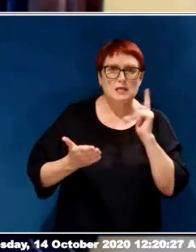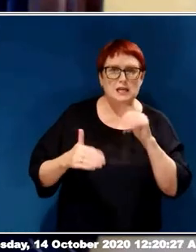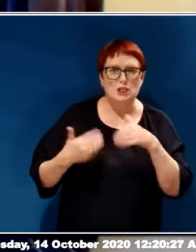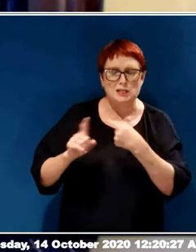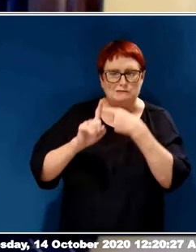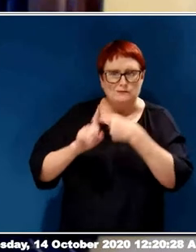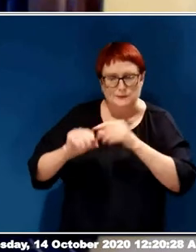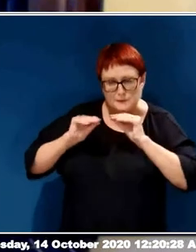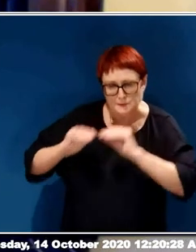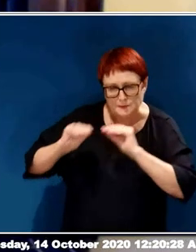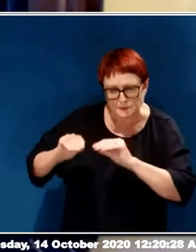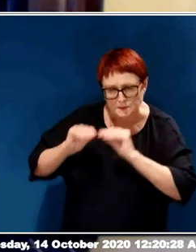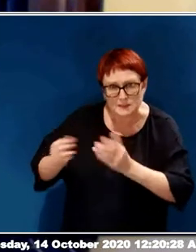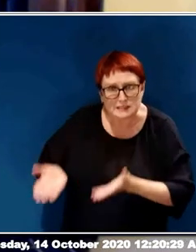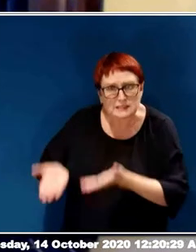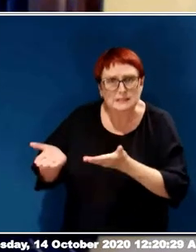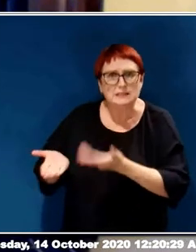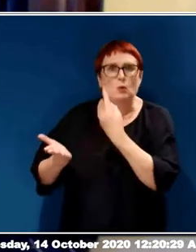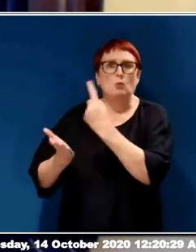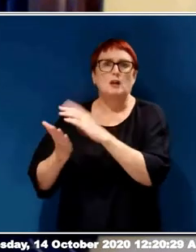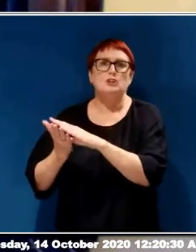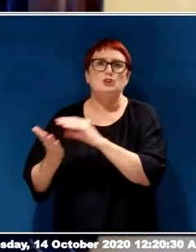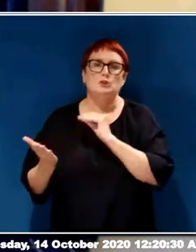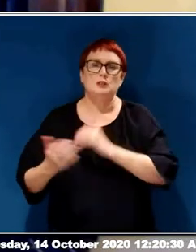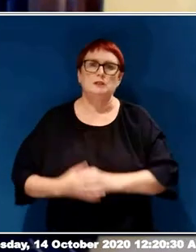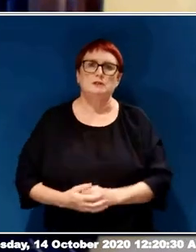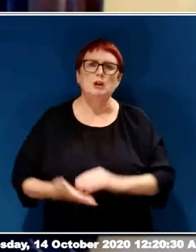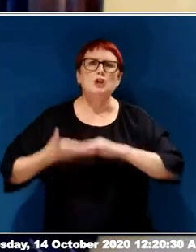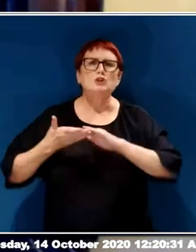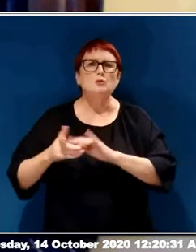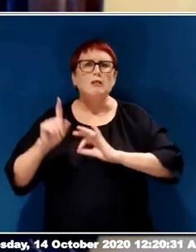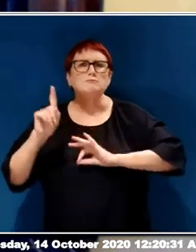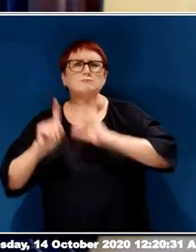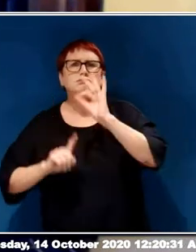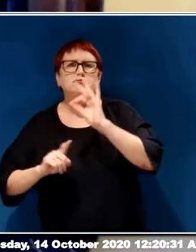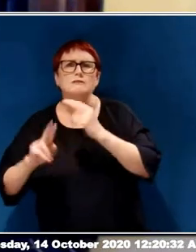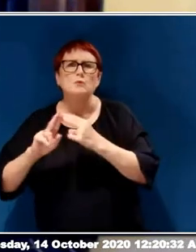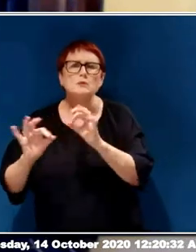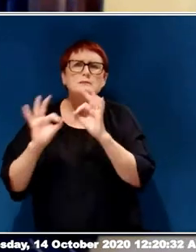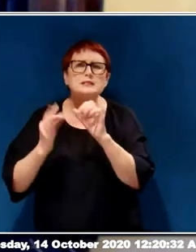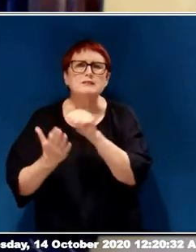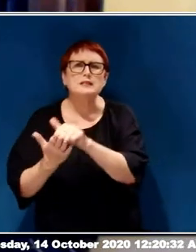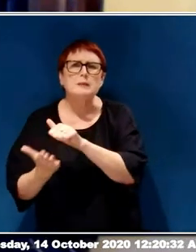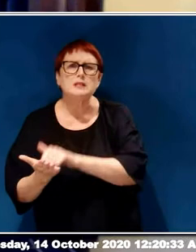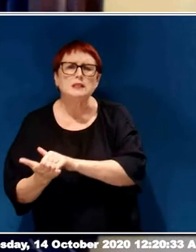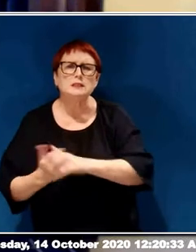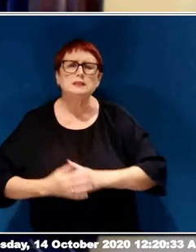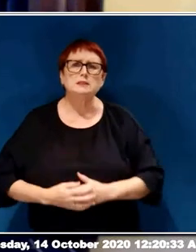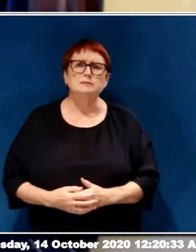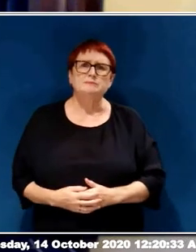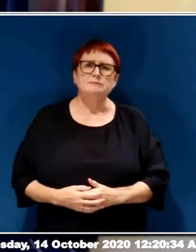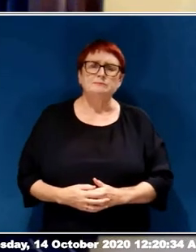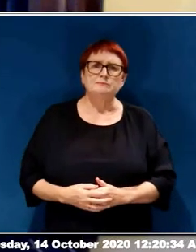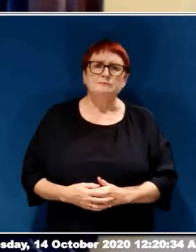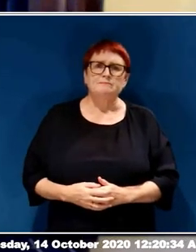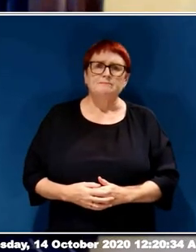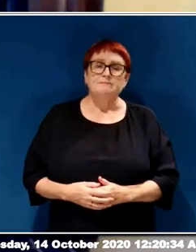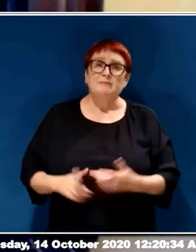progress in specific areas in which they've been assessed to be achieving below the level expected.